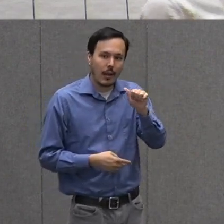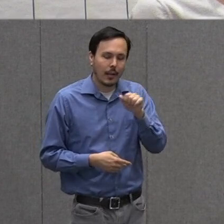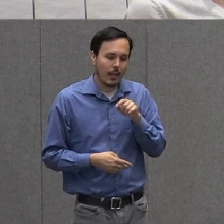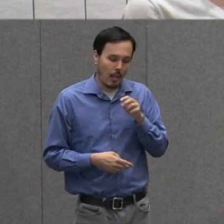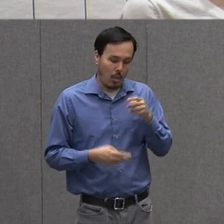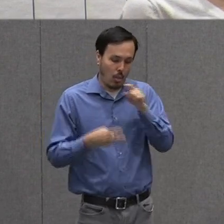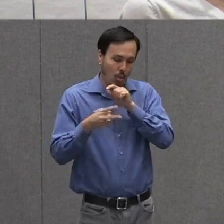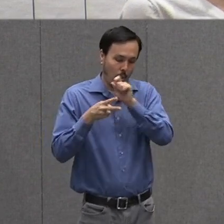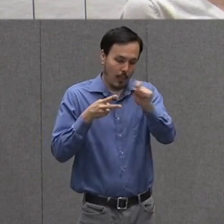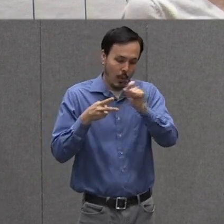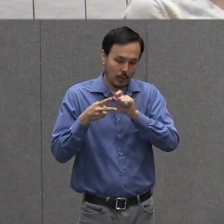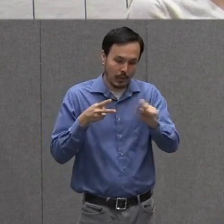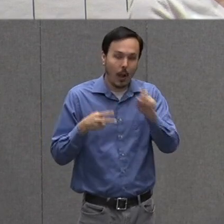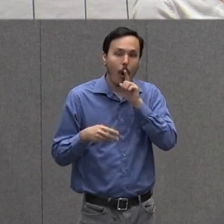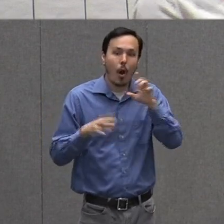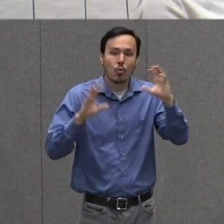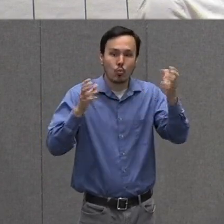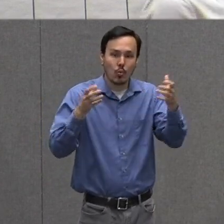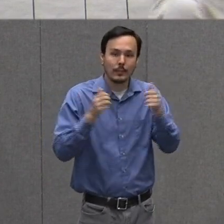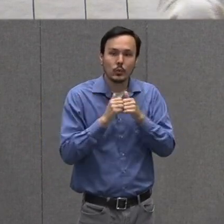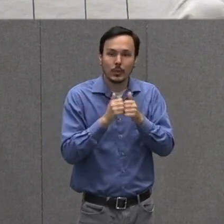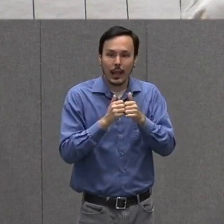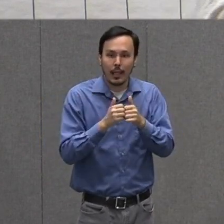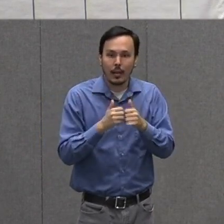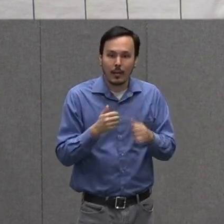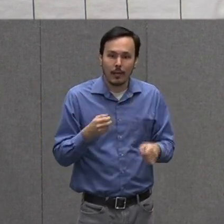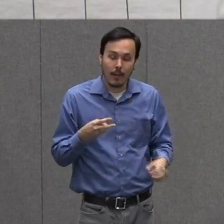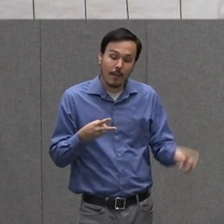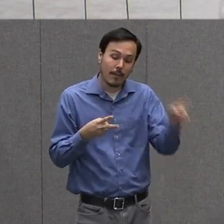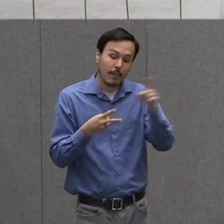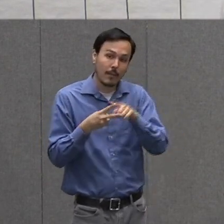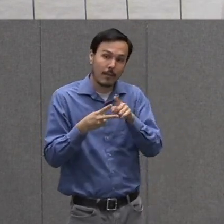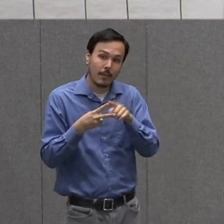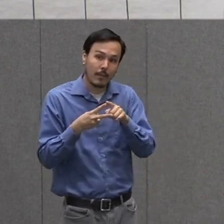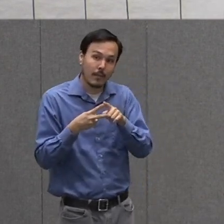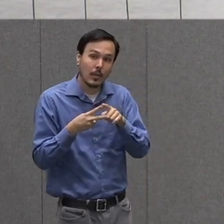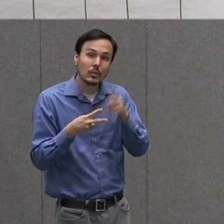This one here is also a stanza.